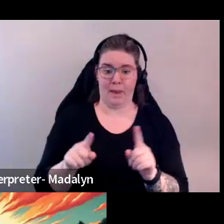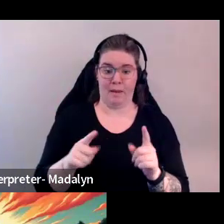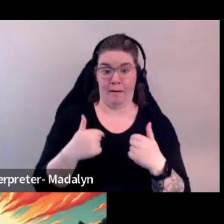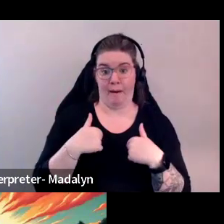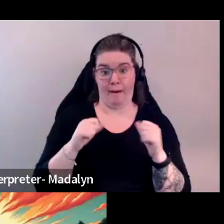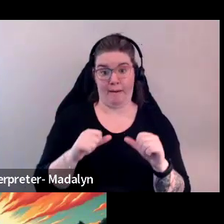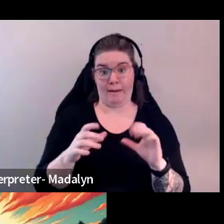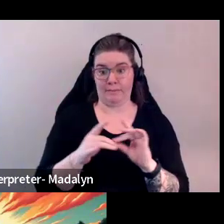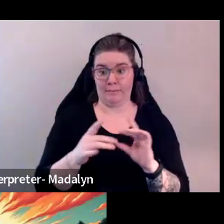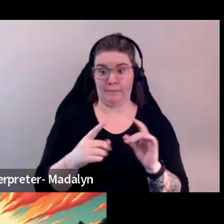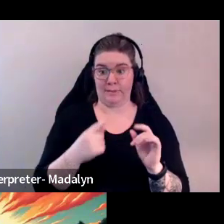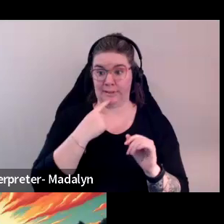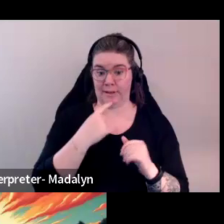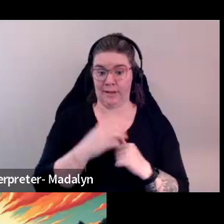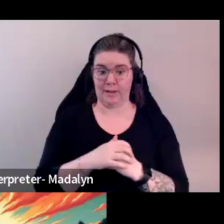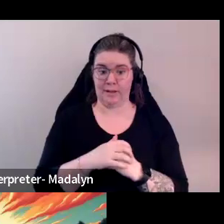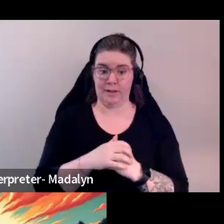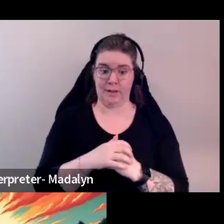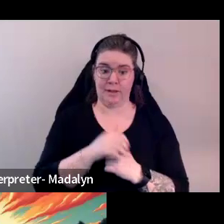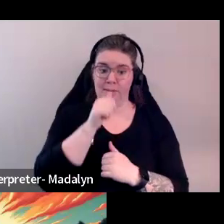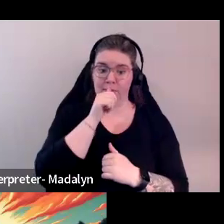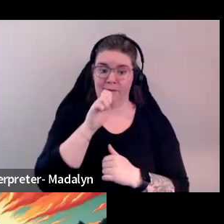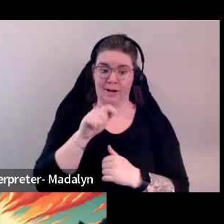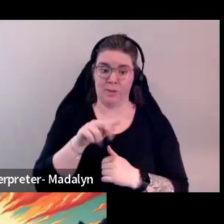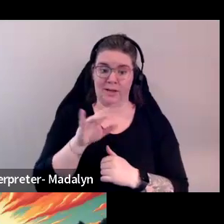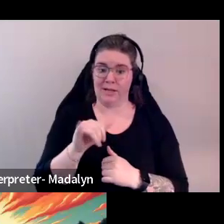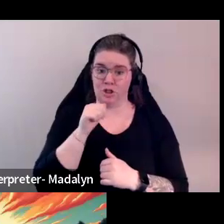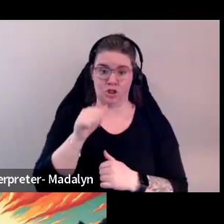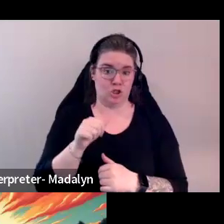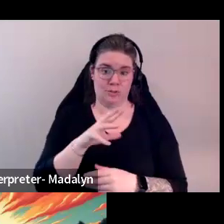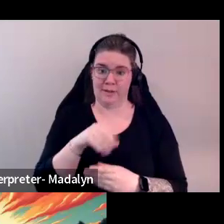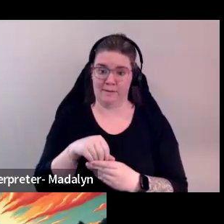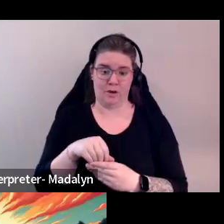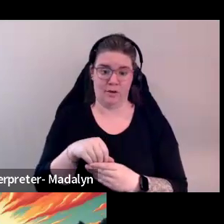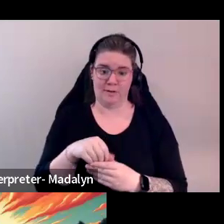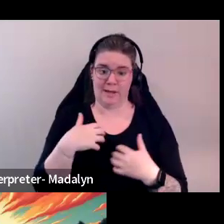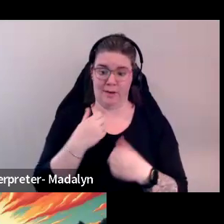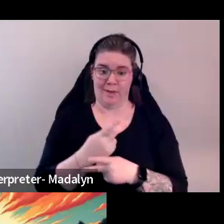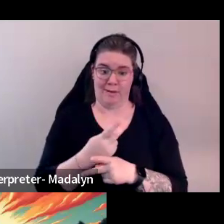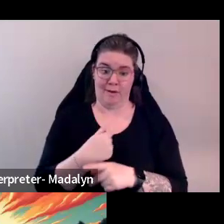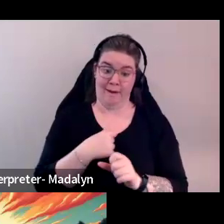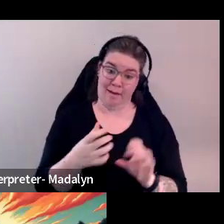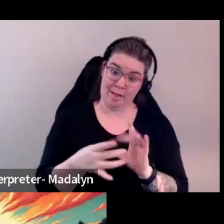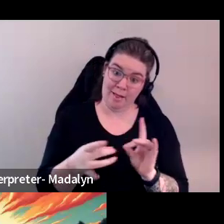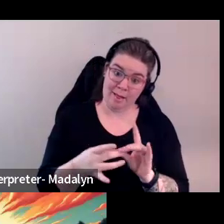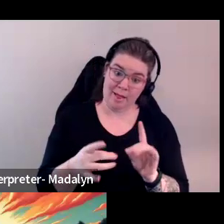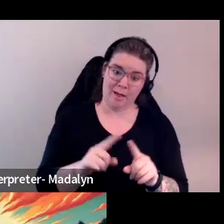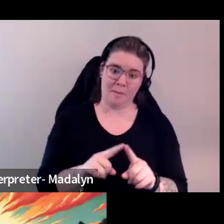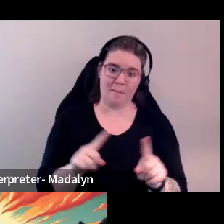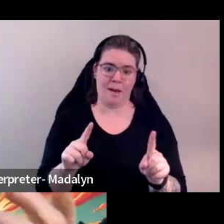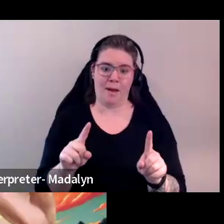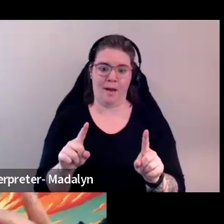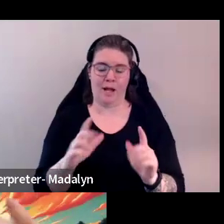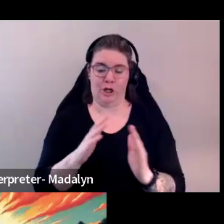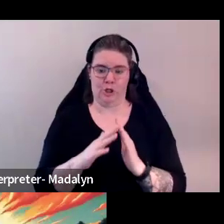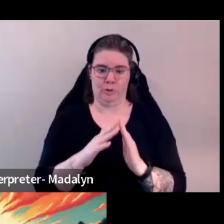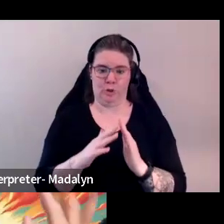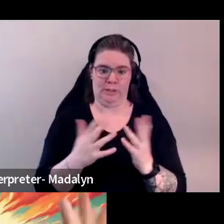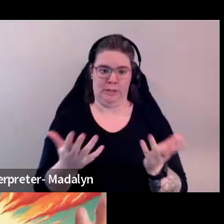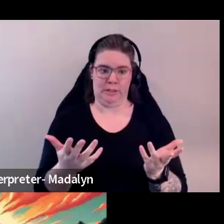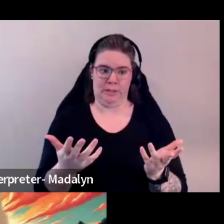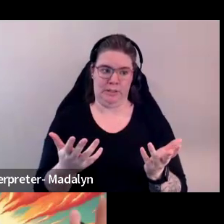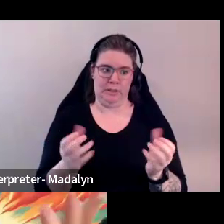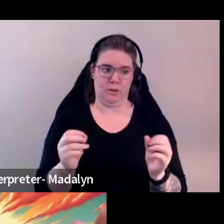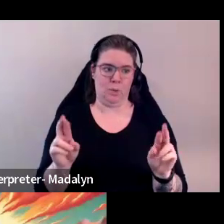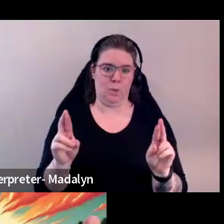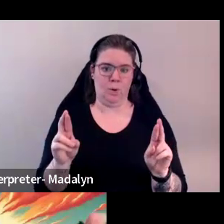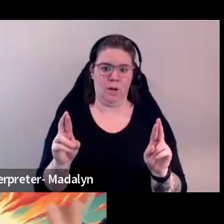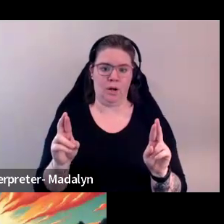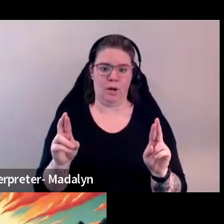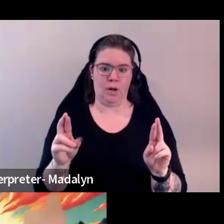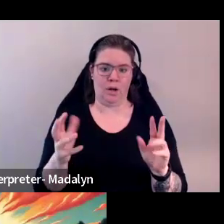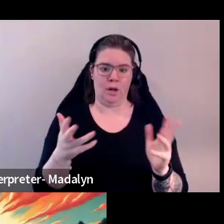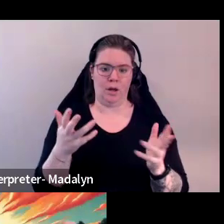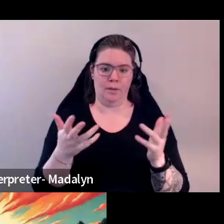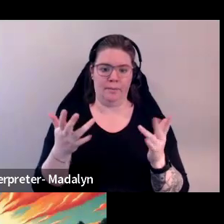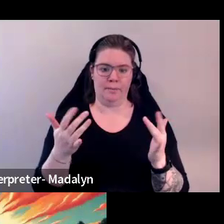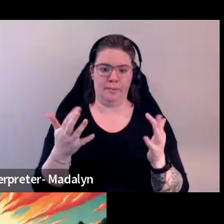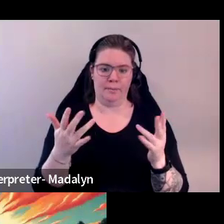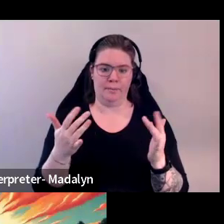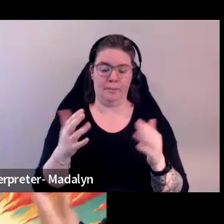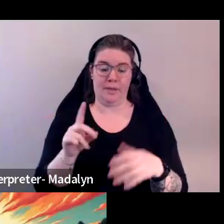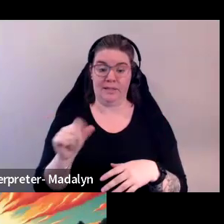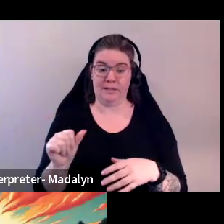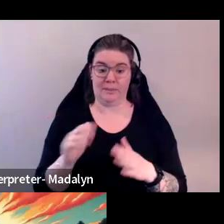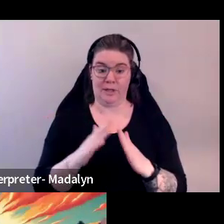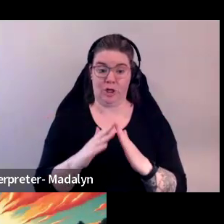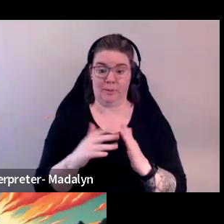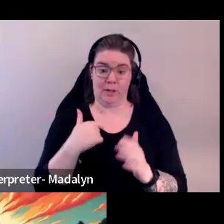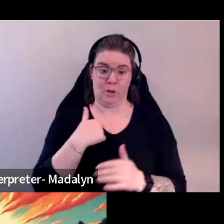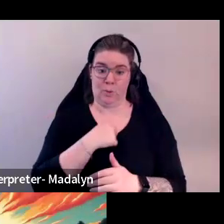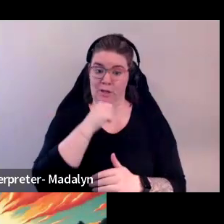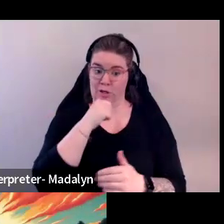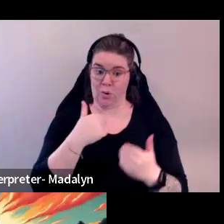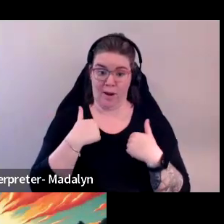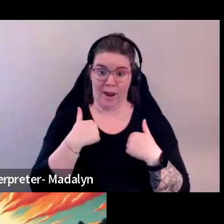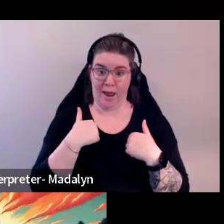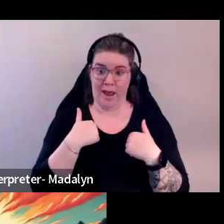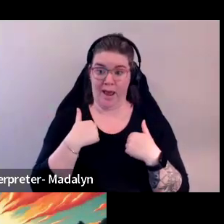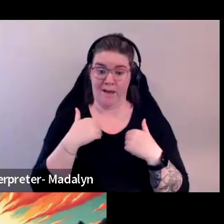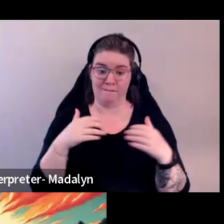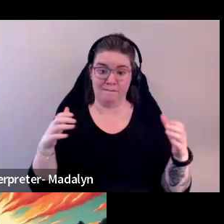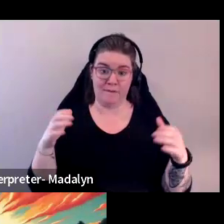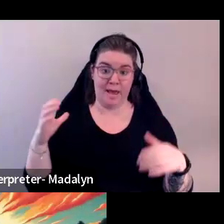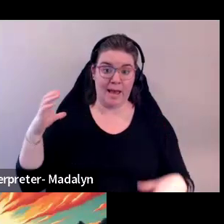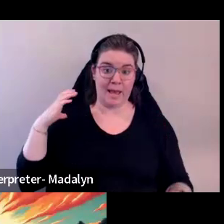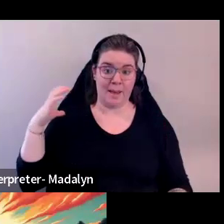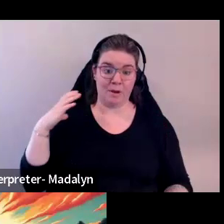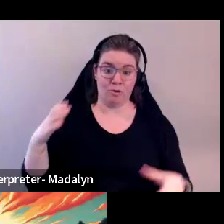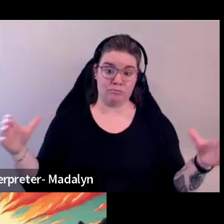Tom Olin: you know, private equity should not be in healthcare where they shouldn't be. But yeah, I can say that. But we don't. As a community, I mean, or as a cult in the disability community, we do not have capital formation to you know, to